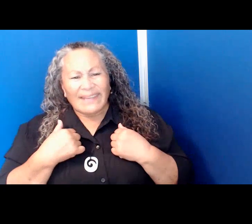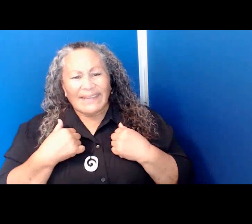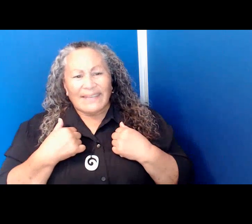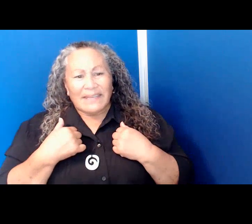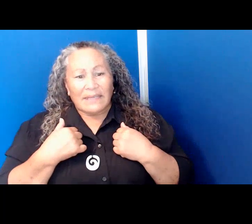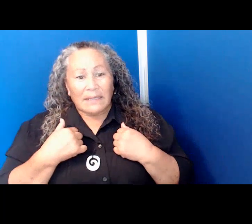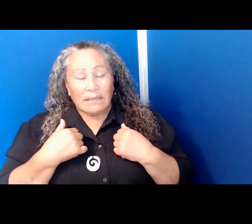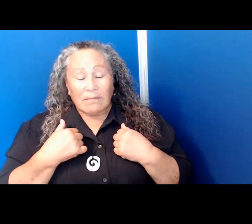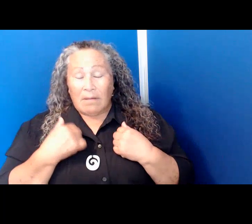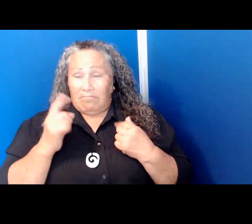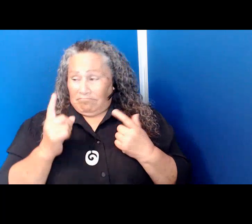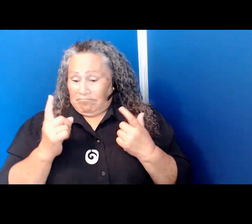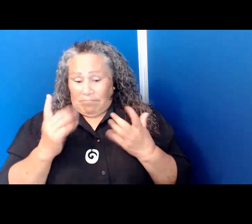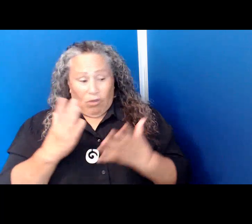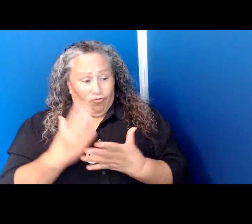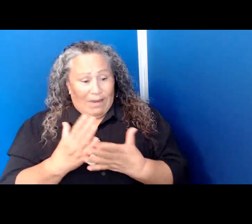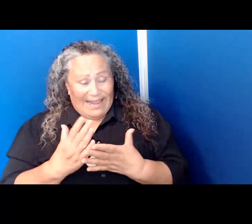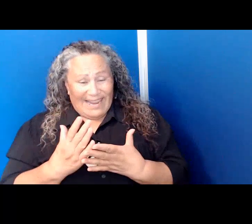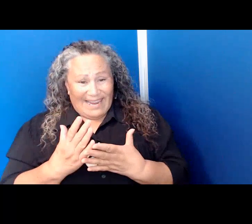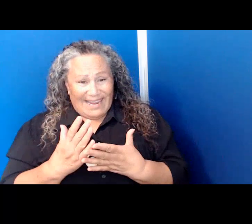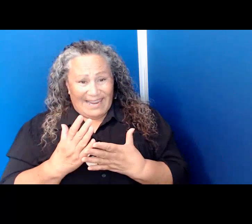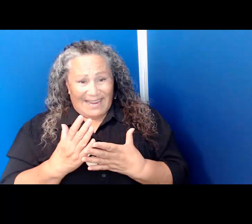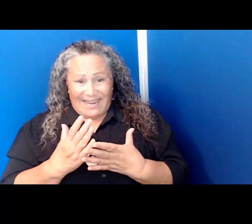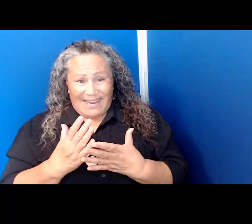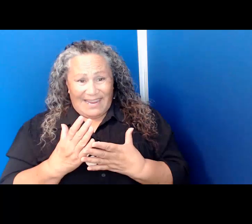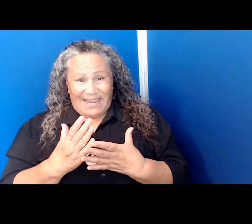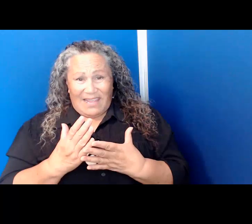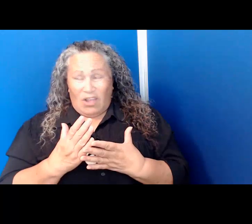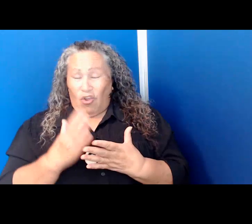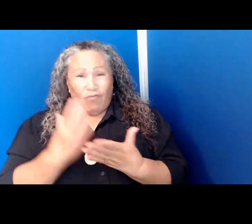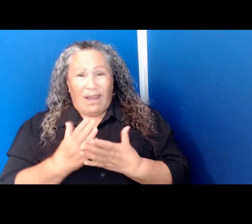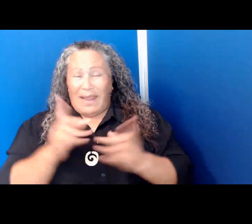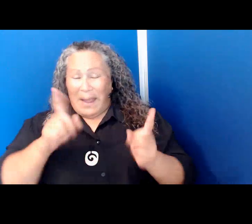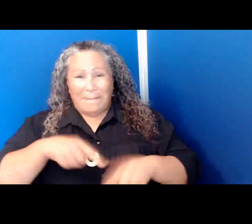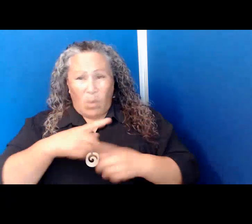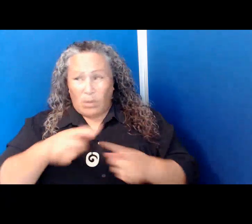In fact, no, it's been nigh on impossible to access the help and support needed to